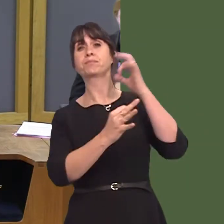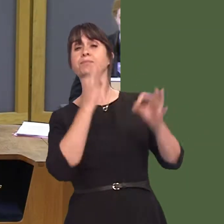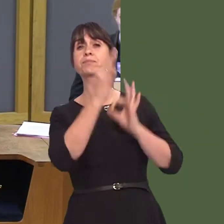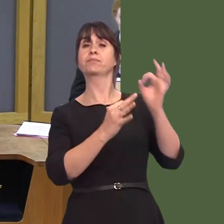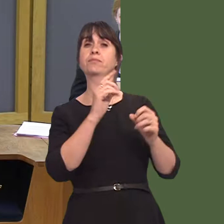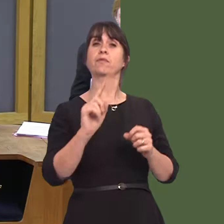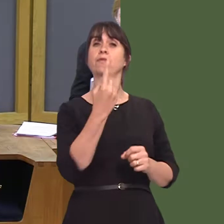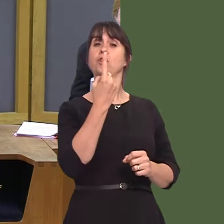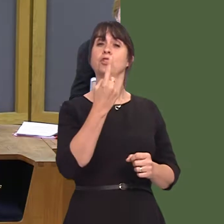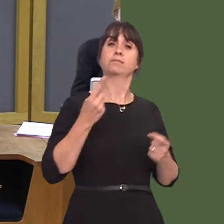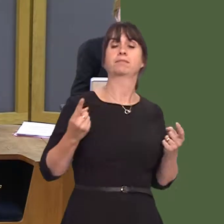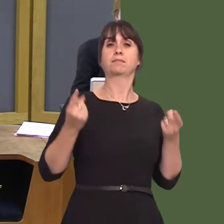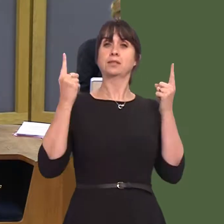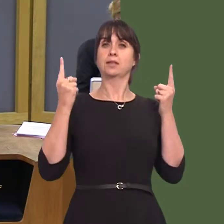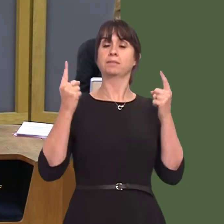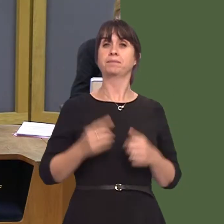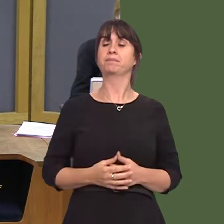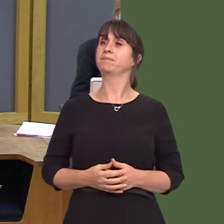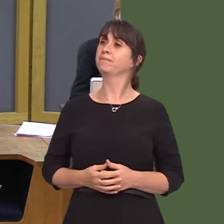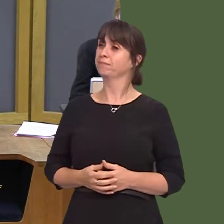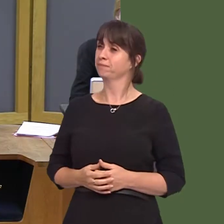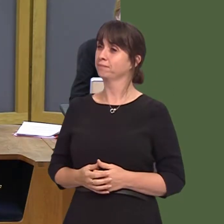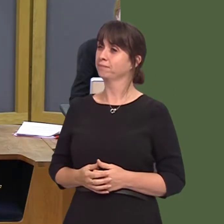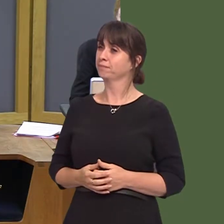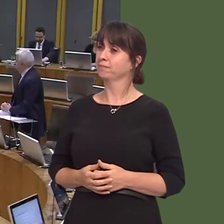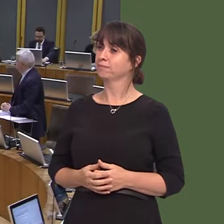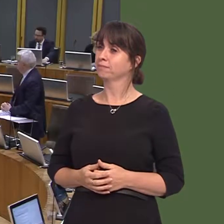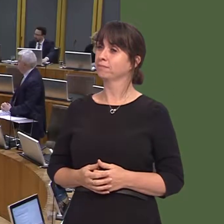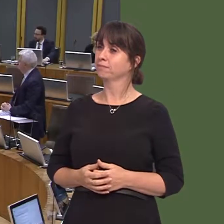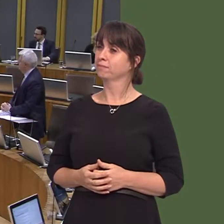to the First Minister, and the first question is from Sian Gwenllian. Sian Gwenllian: 1.